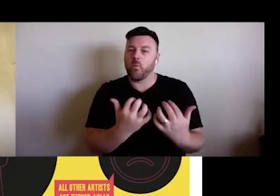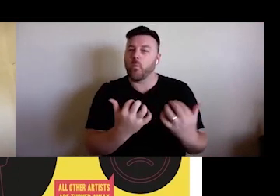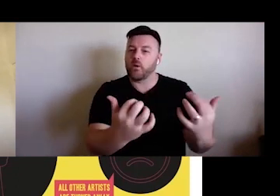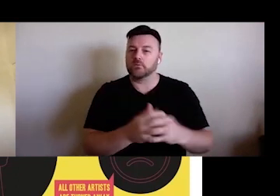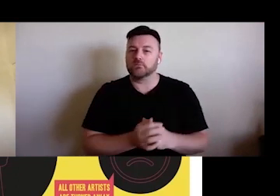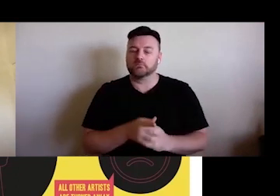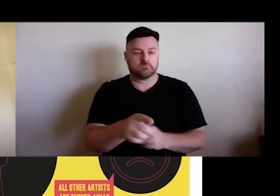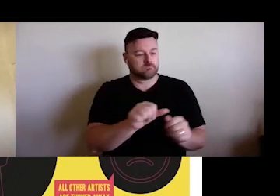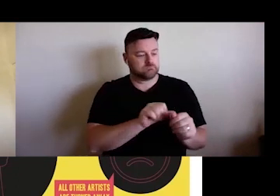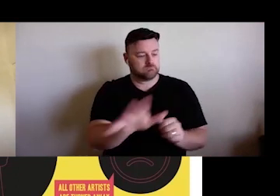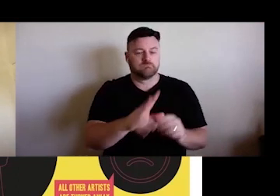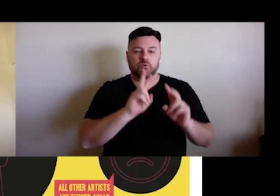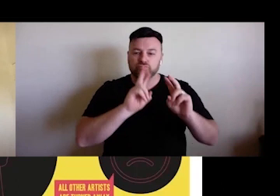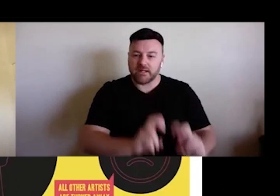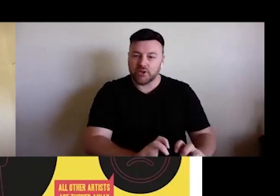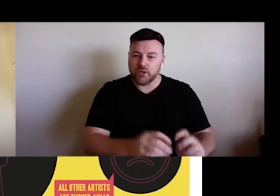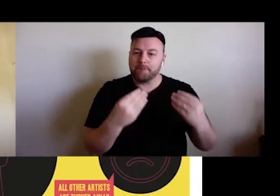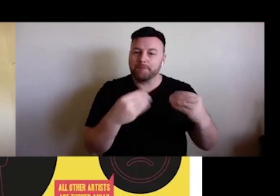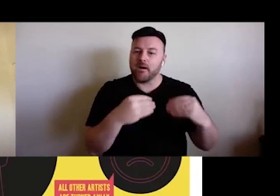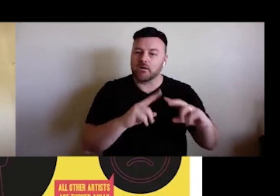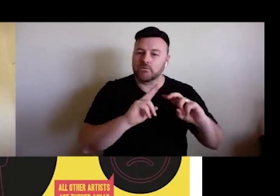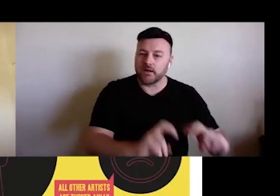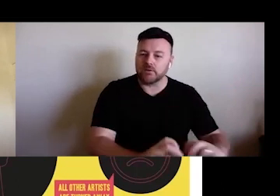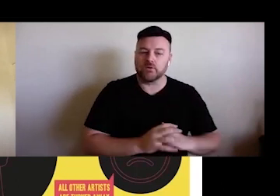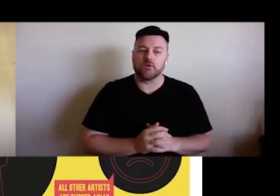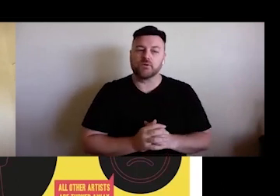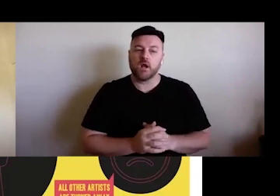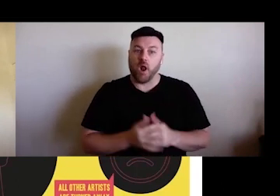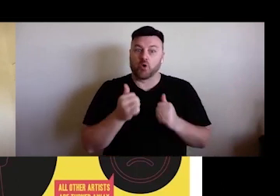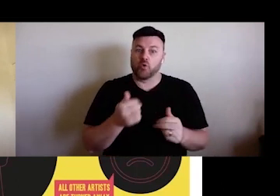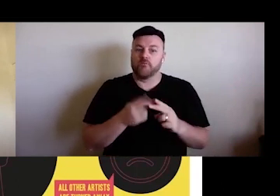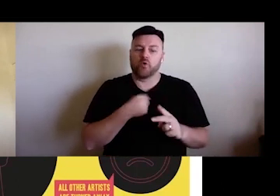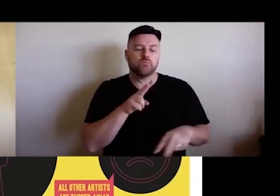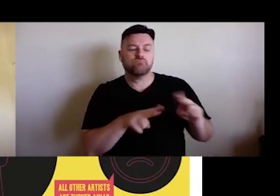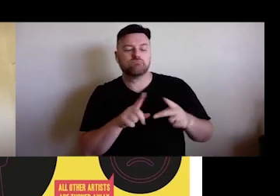are going to get traction. And obviously what's fantastic about Kickstarter it's about getting a creative product out in the world